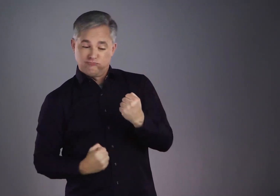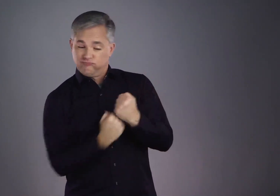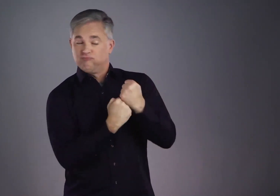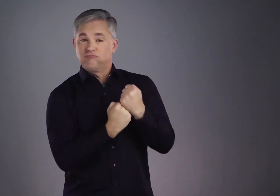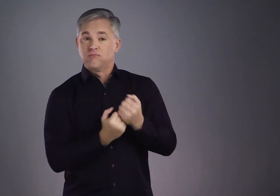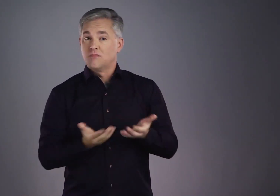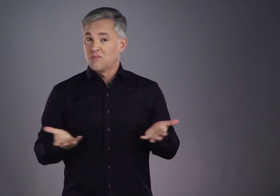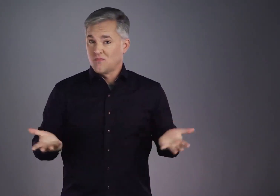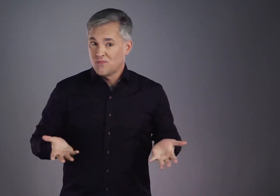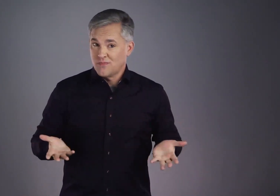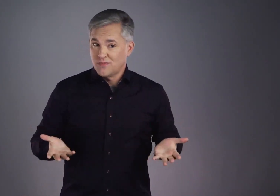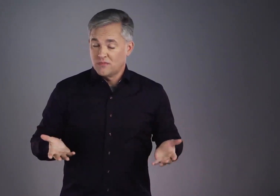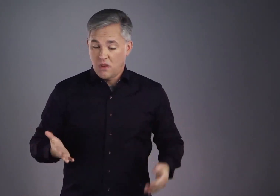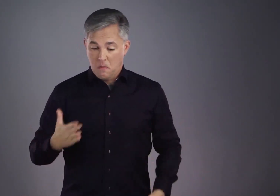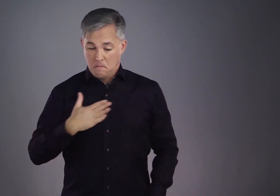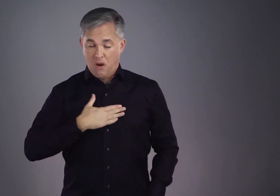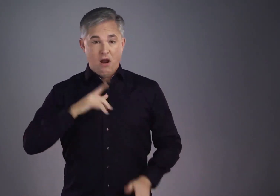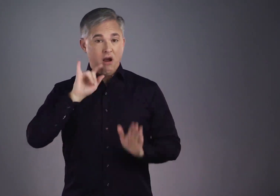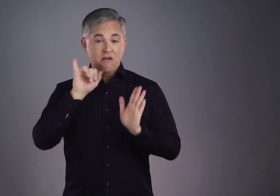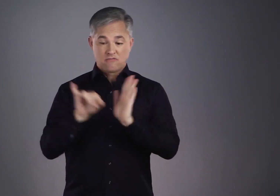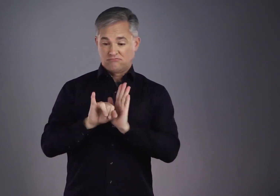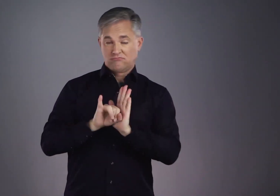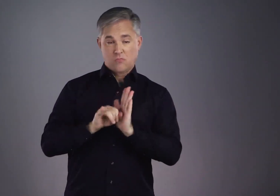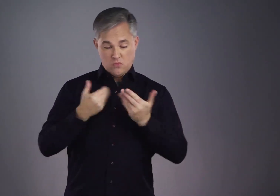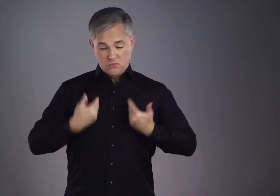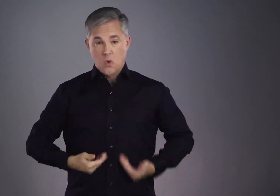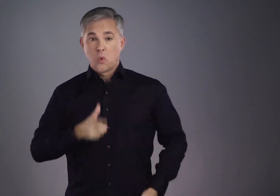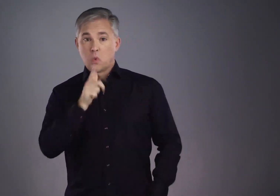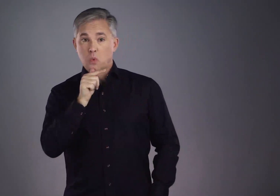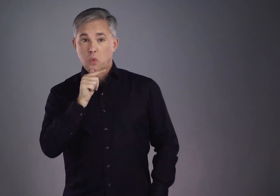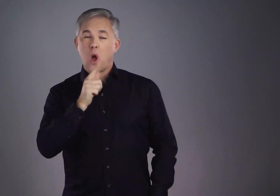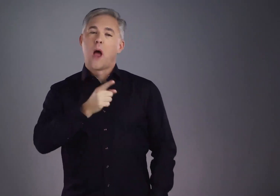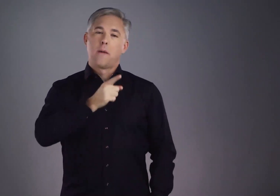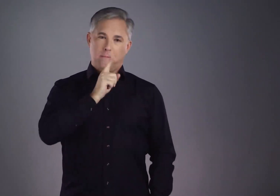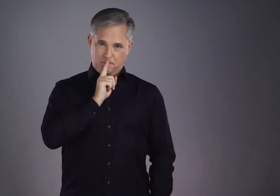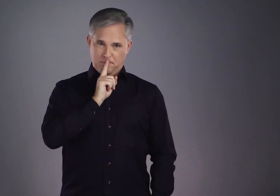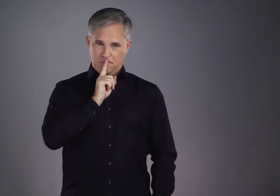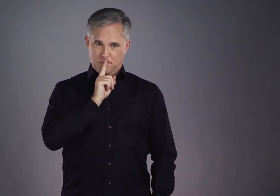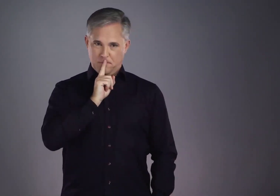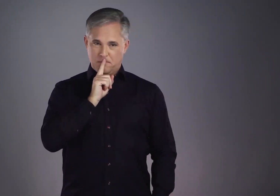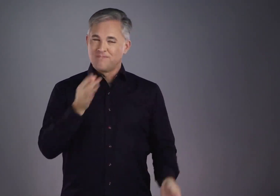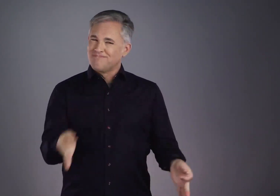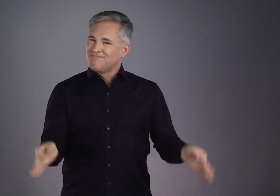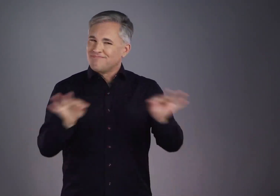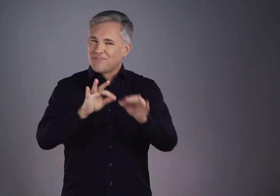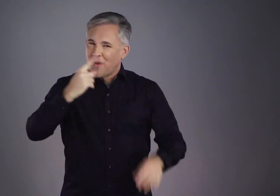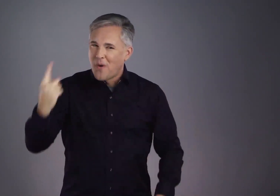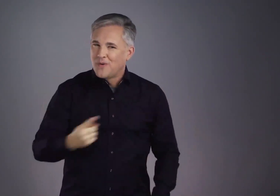of all our Traditions, ever reminding us to place principles before personalities.